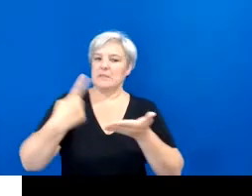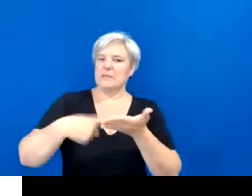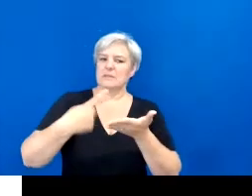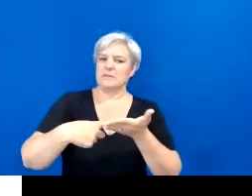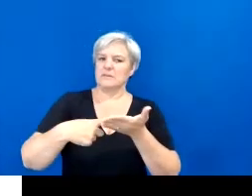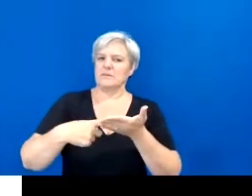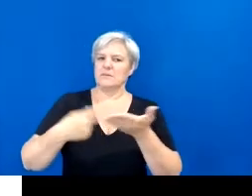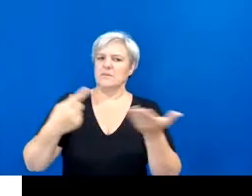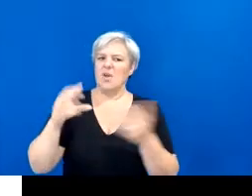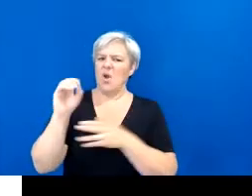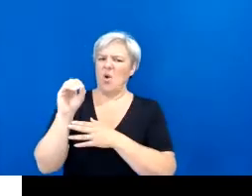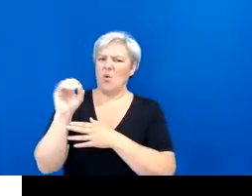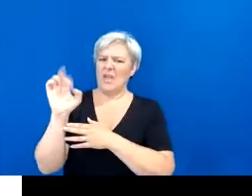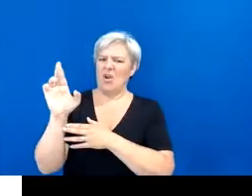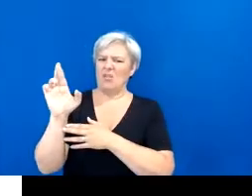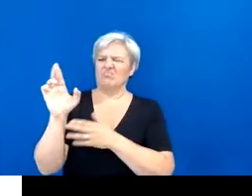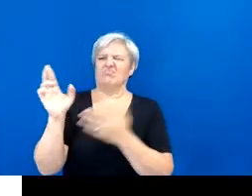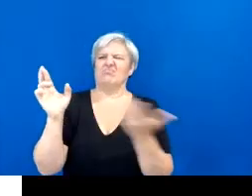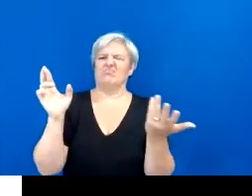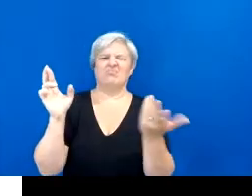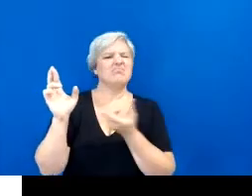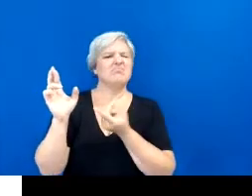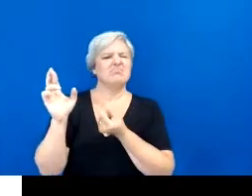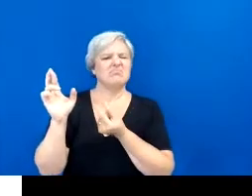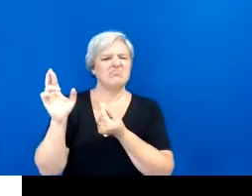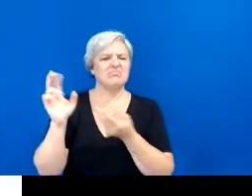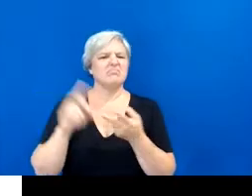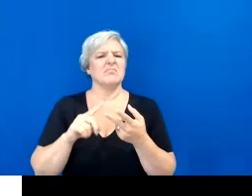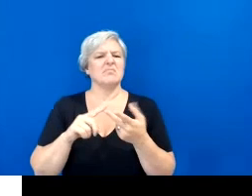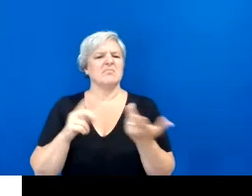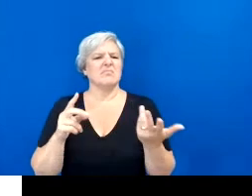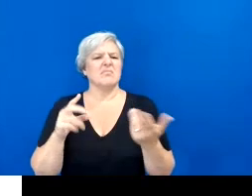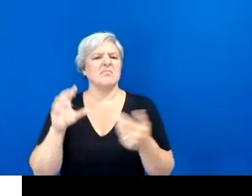you know, OER, what exactly it is what we mean by open and openly licensed,